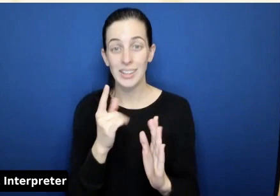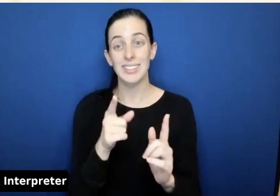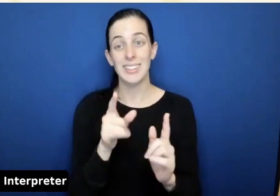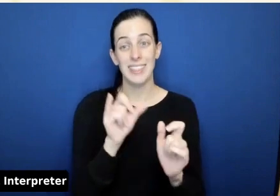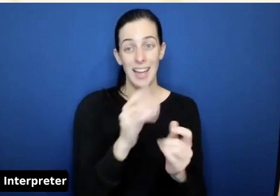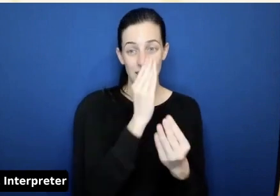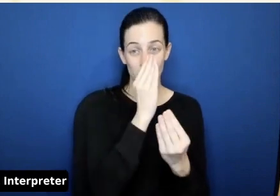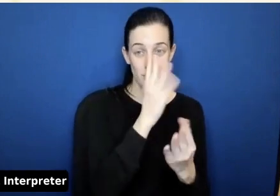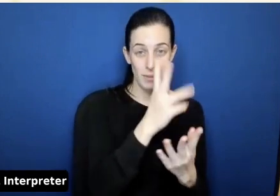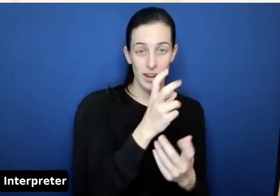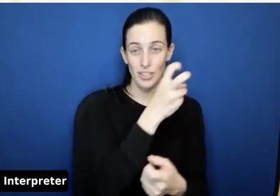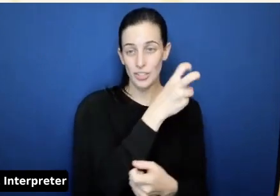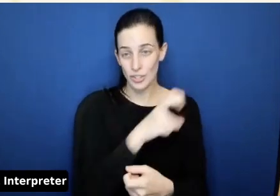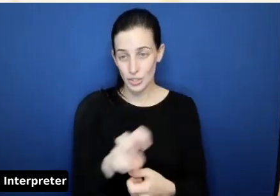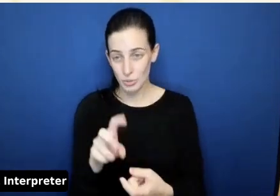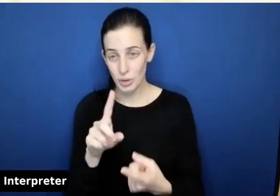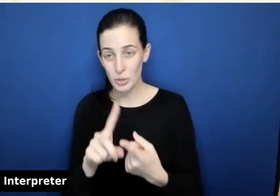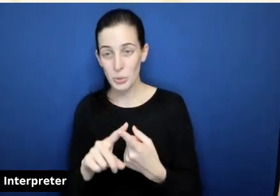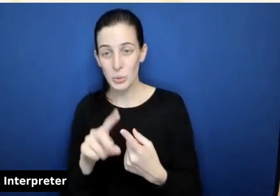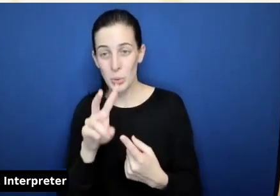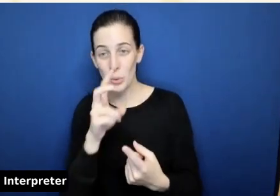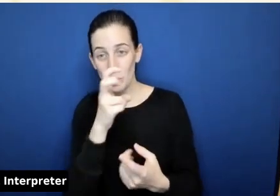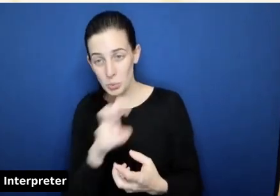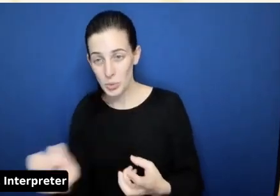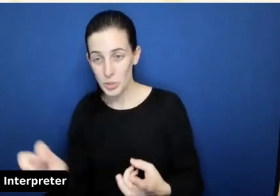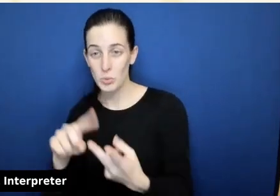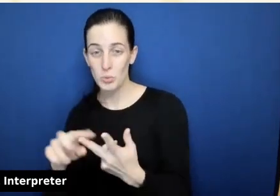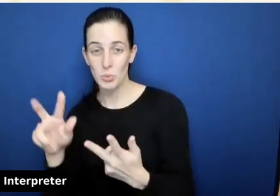So it also iterates that do not use ARIA, unless you have to.